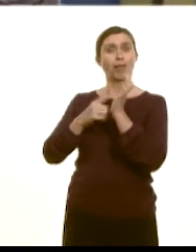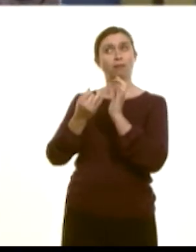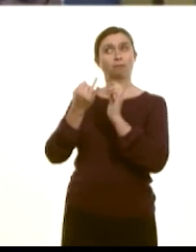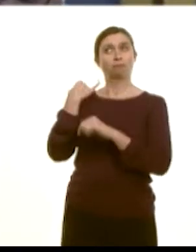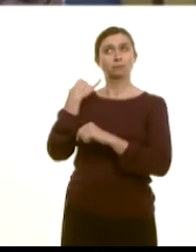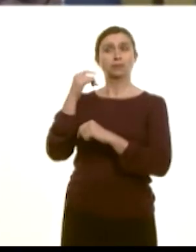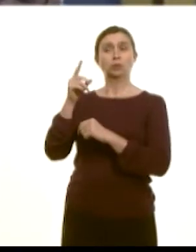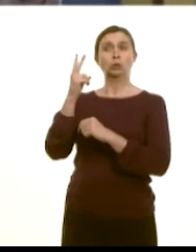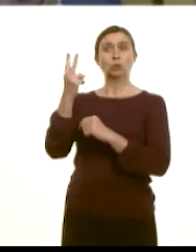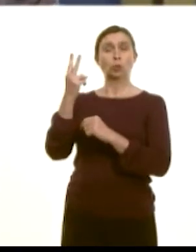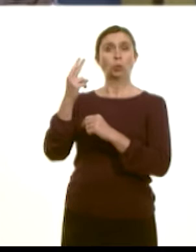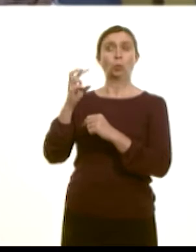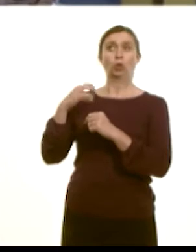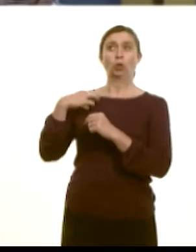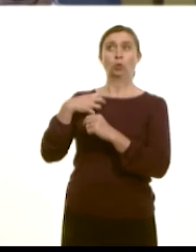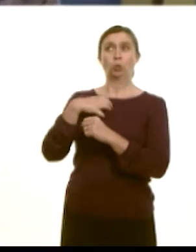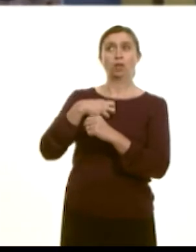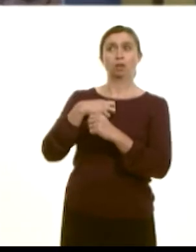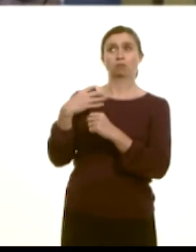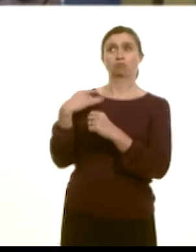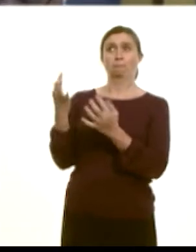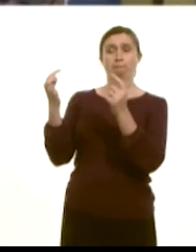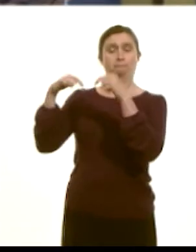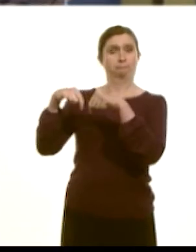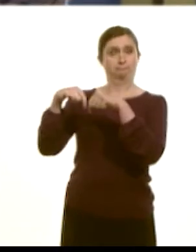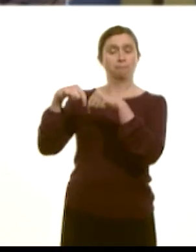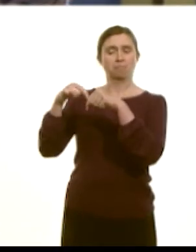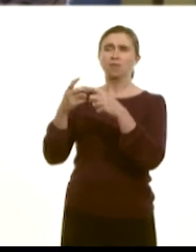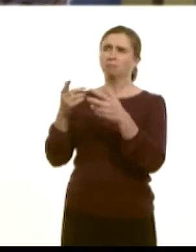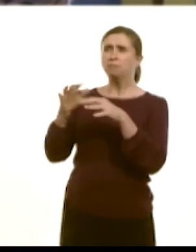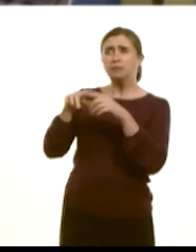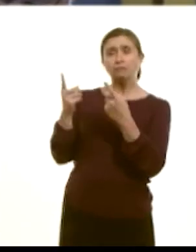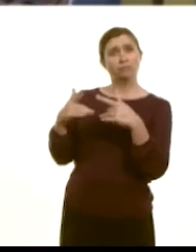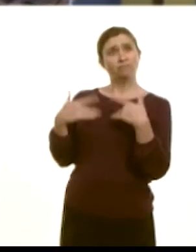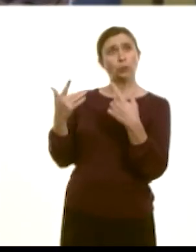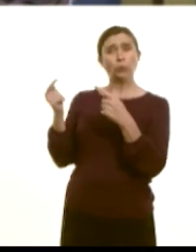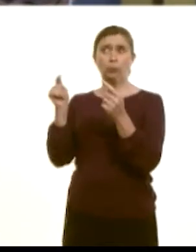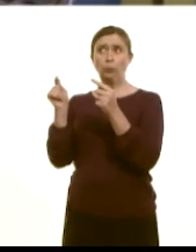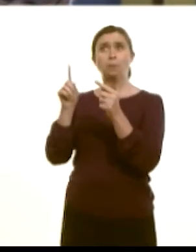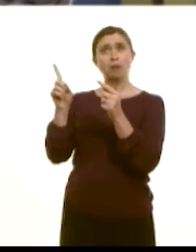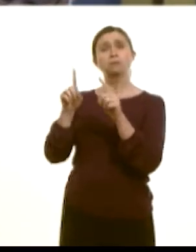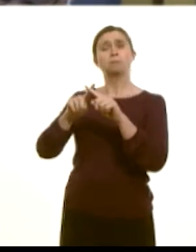unions were represented and were discussing this issue. Although there was a difference of opinion, it must be said that both were agreed that